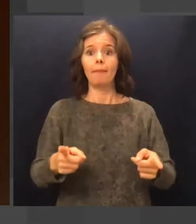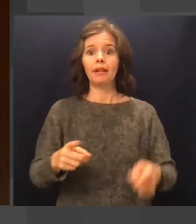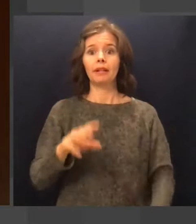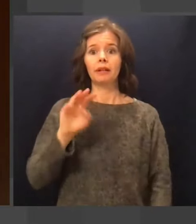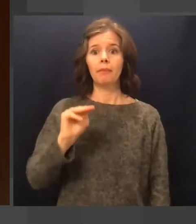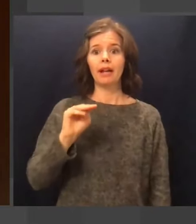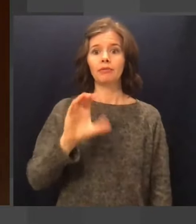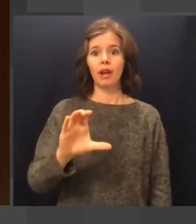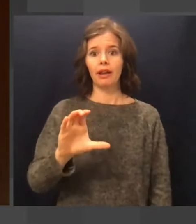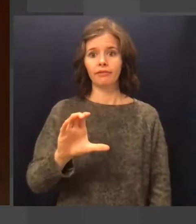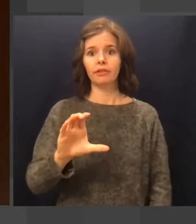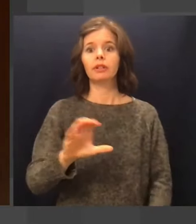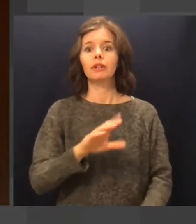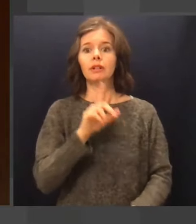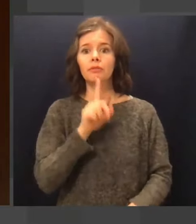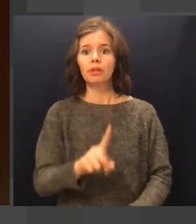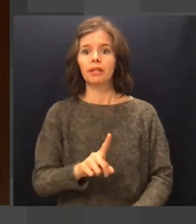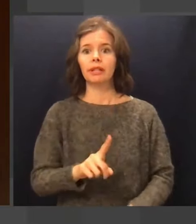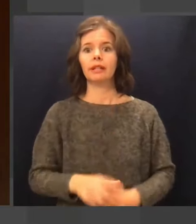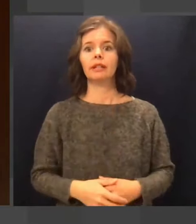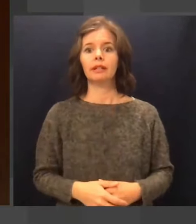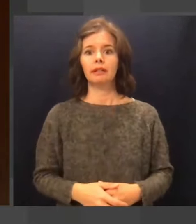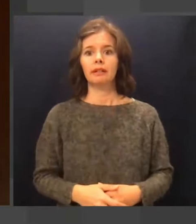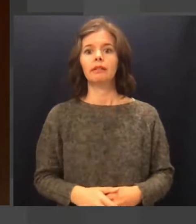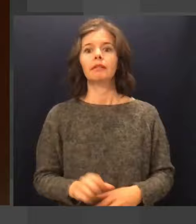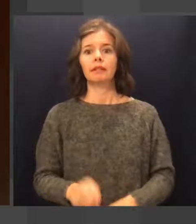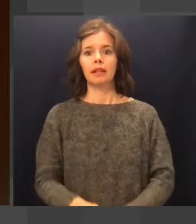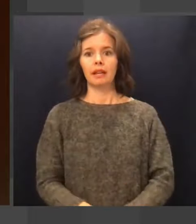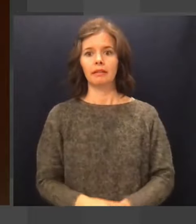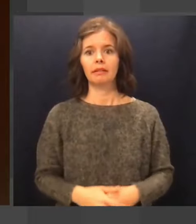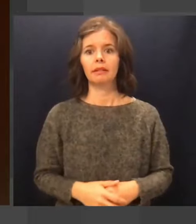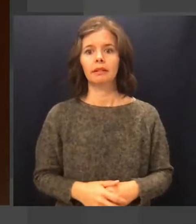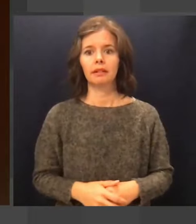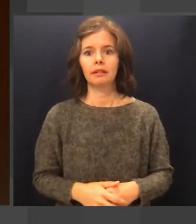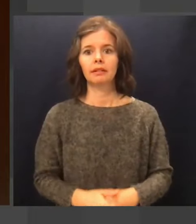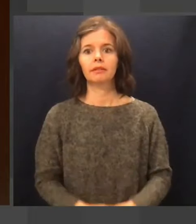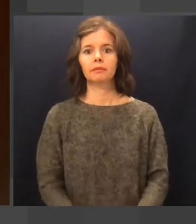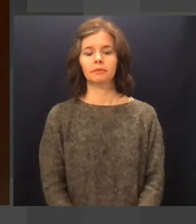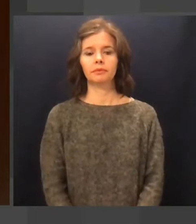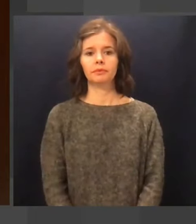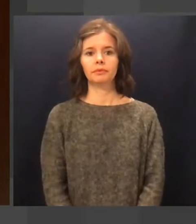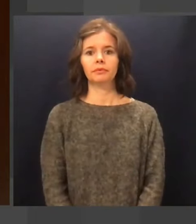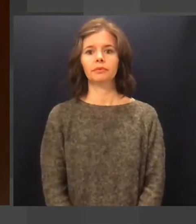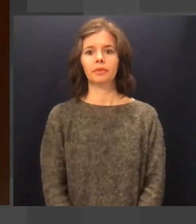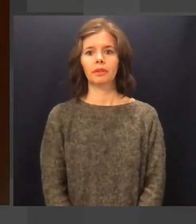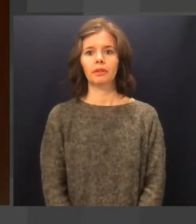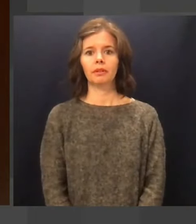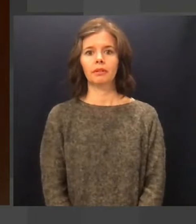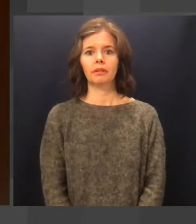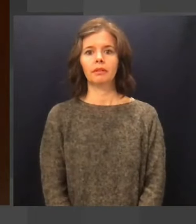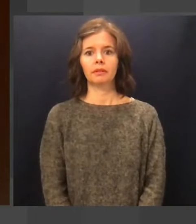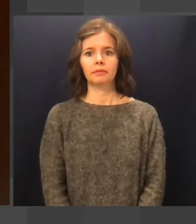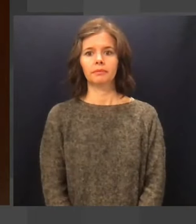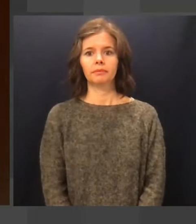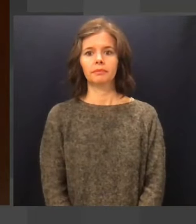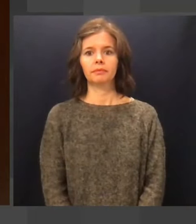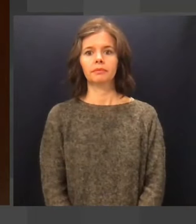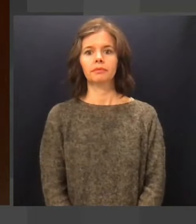FORGET THAT MINECRAFT CAN BE A SCARY GAME.